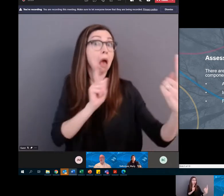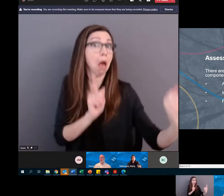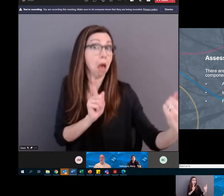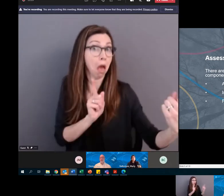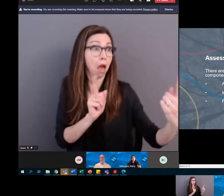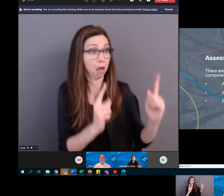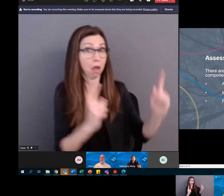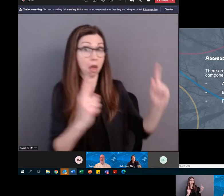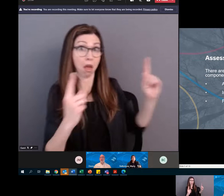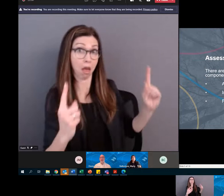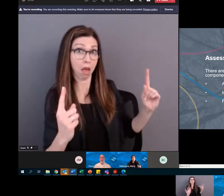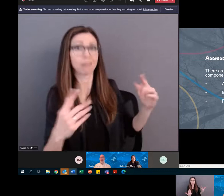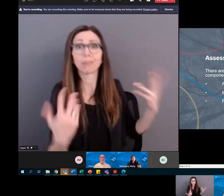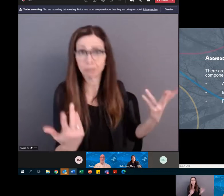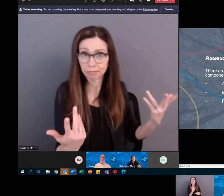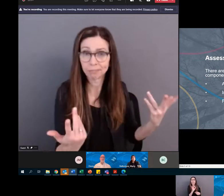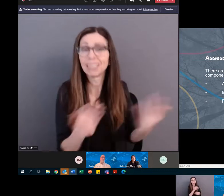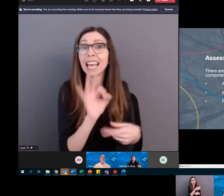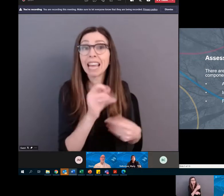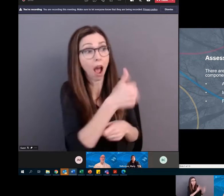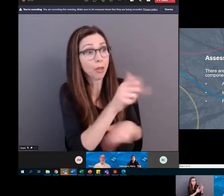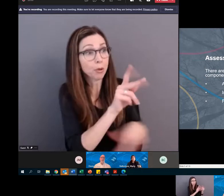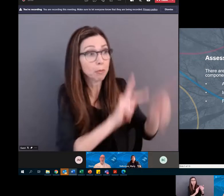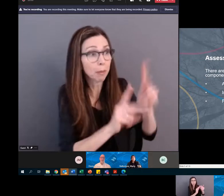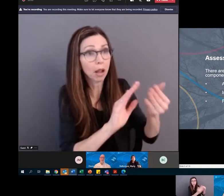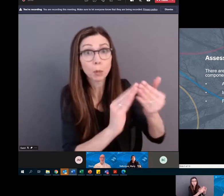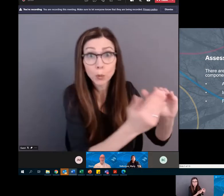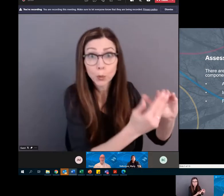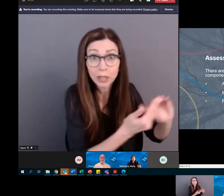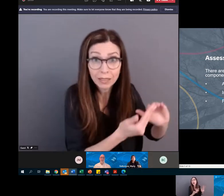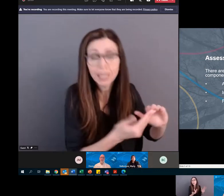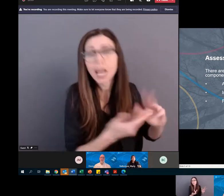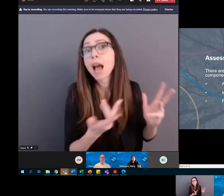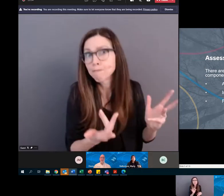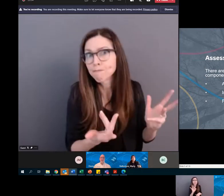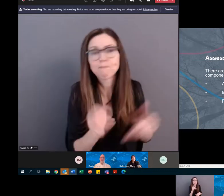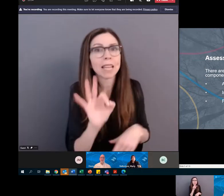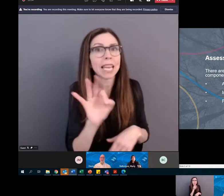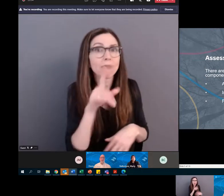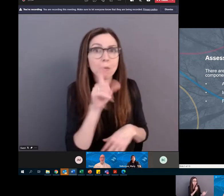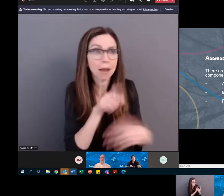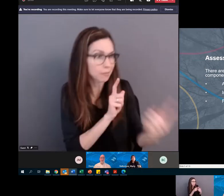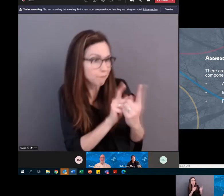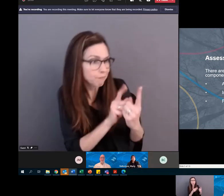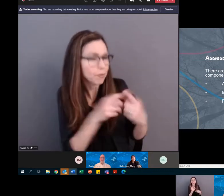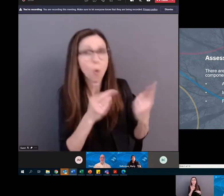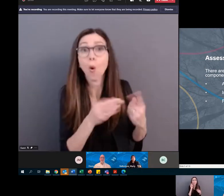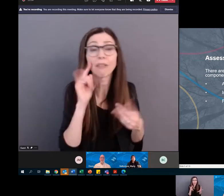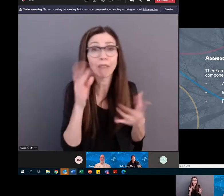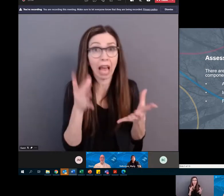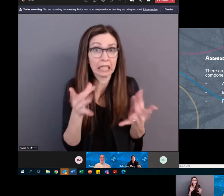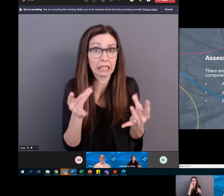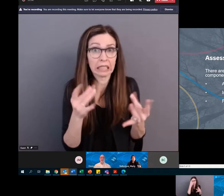or collaborators, and if your project poses obvious physical,